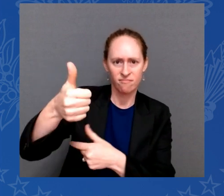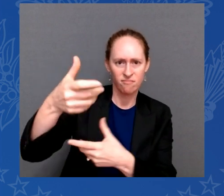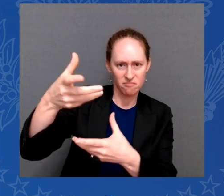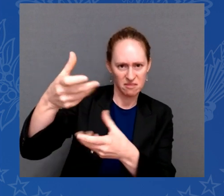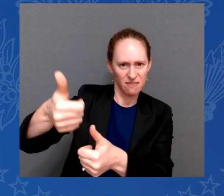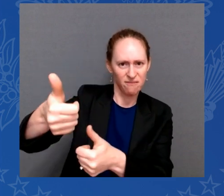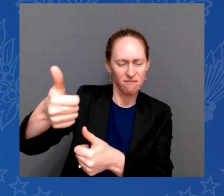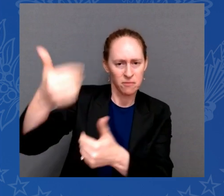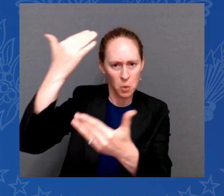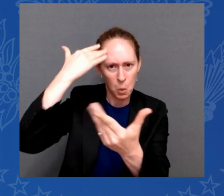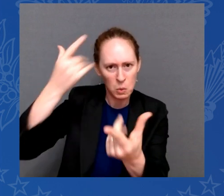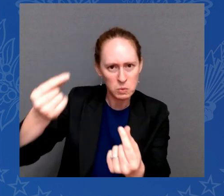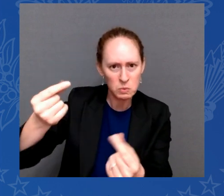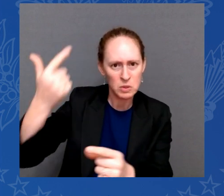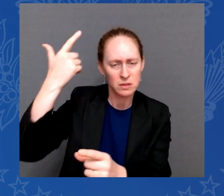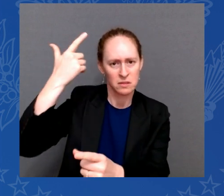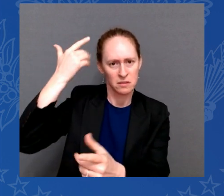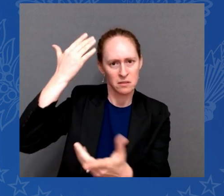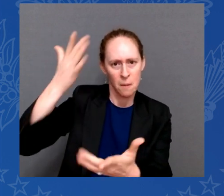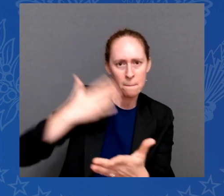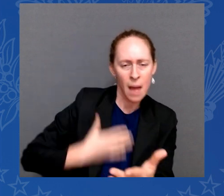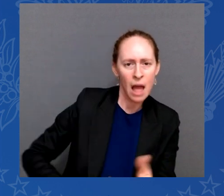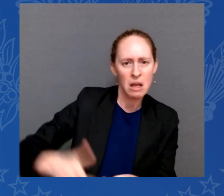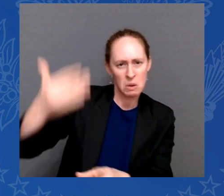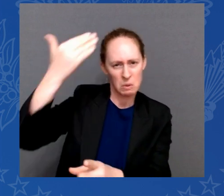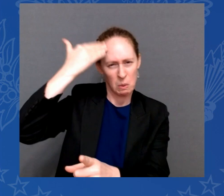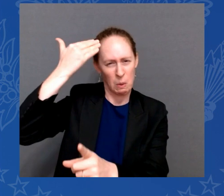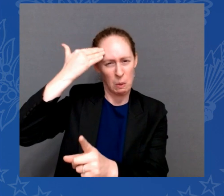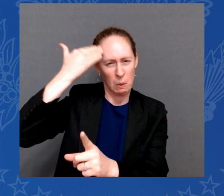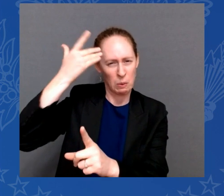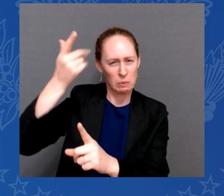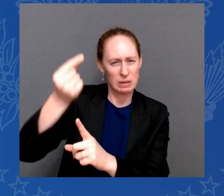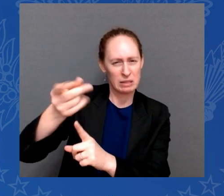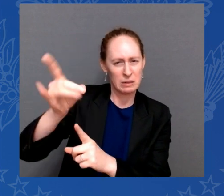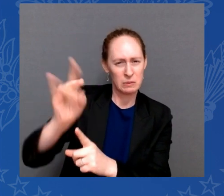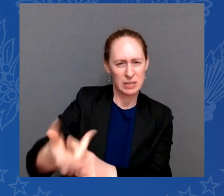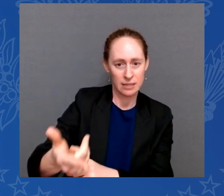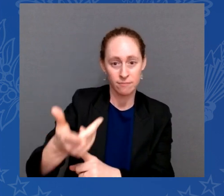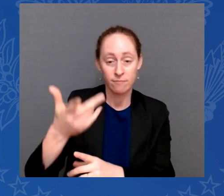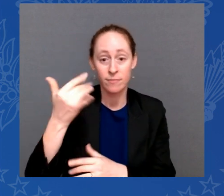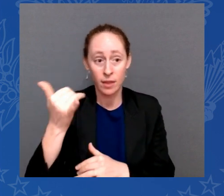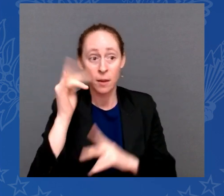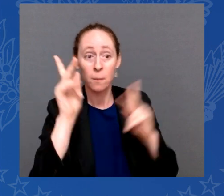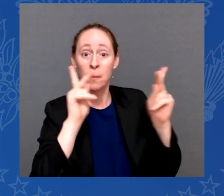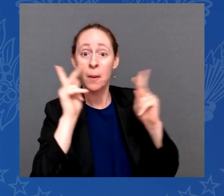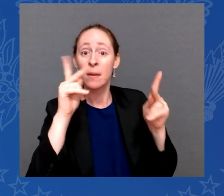And they said government should not be mandating those decisions for the women of America.